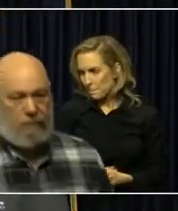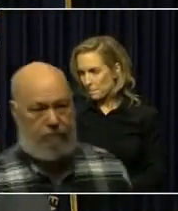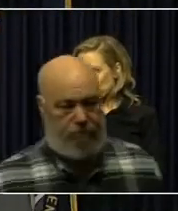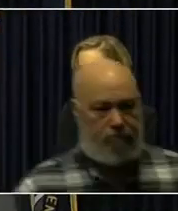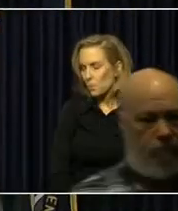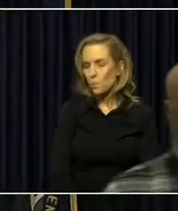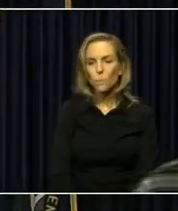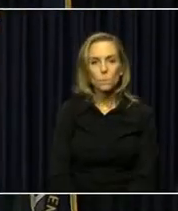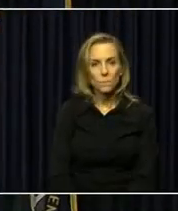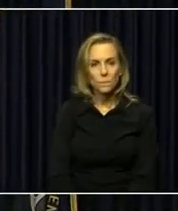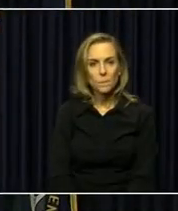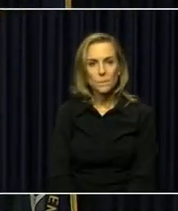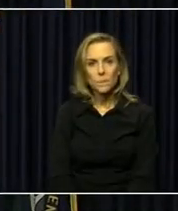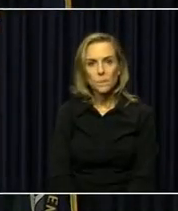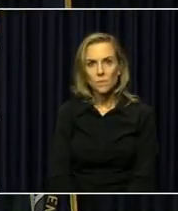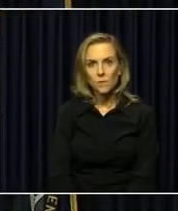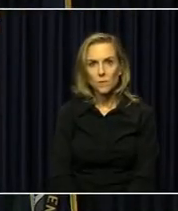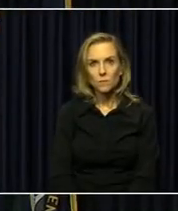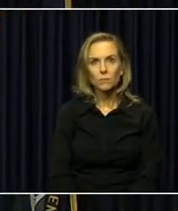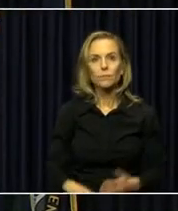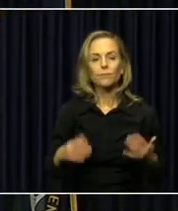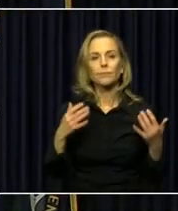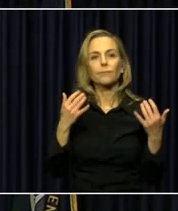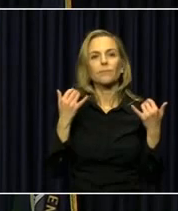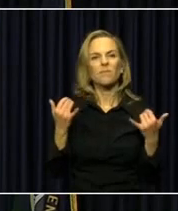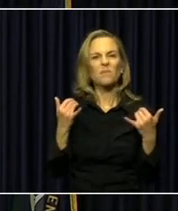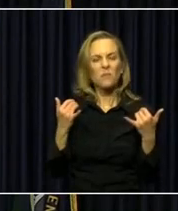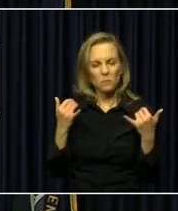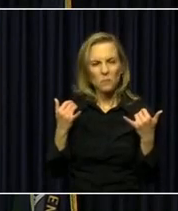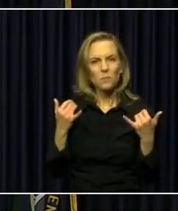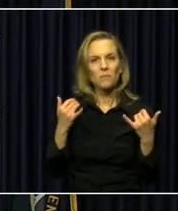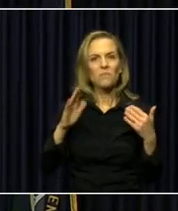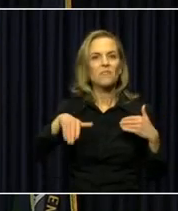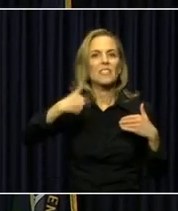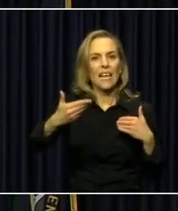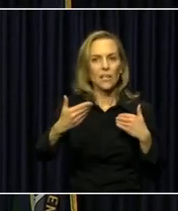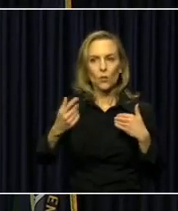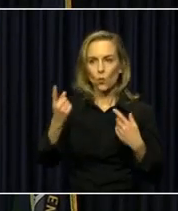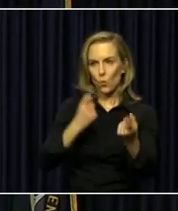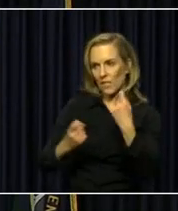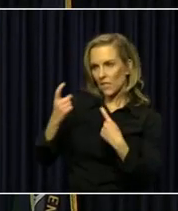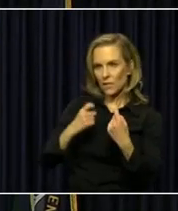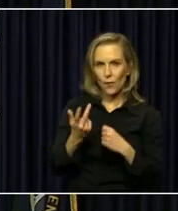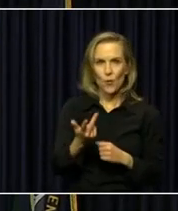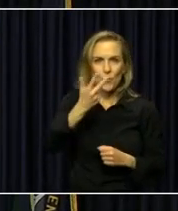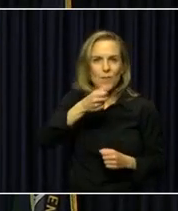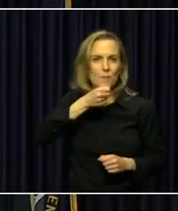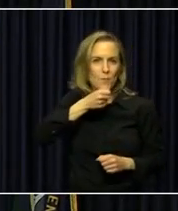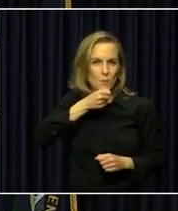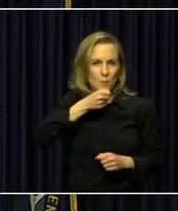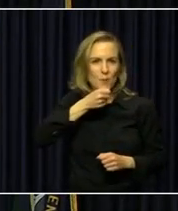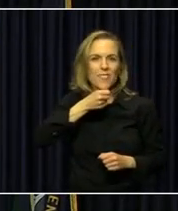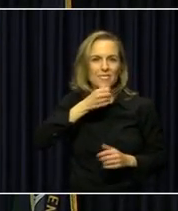WOULD BE SPORTS OR THE REST, WE ONLY HAD ONE, ONE STATEWIDE.